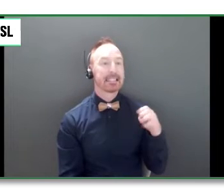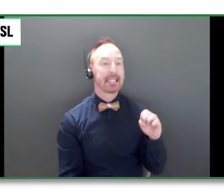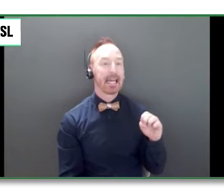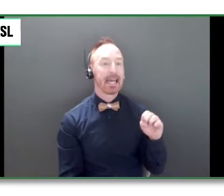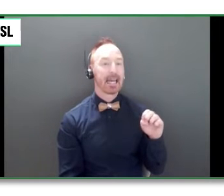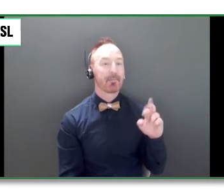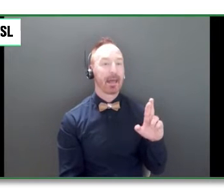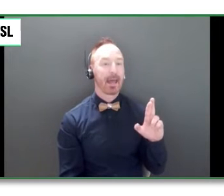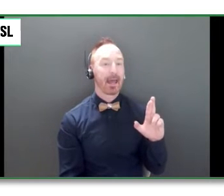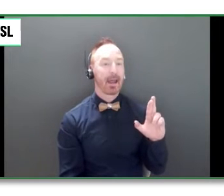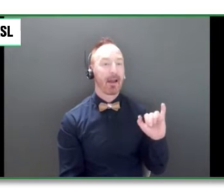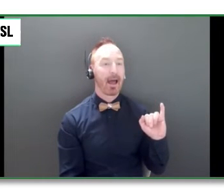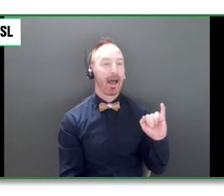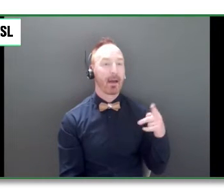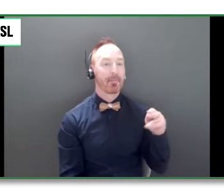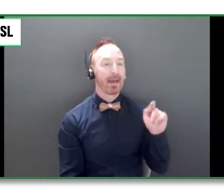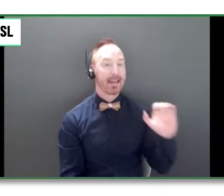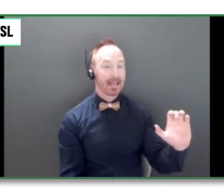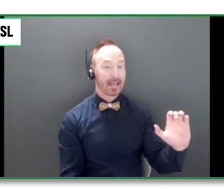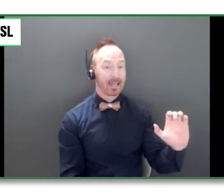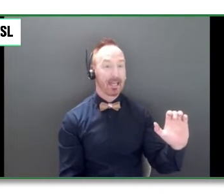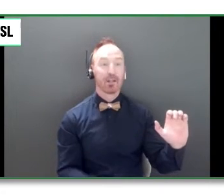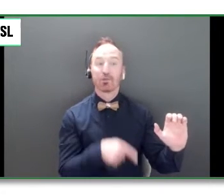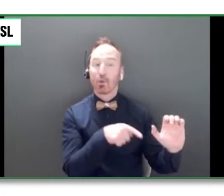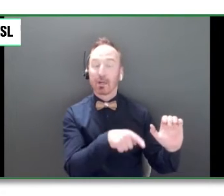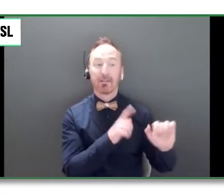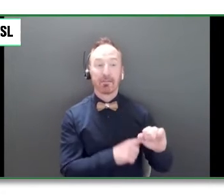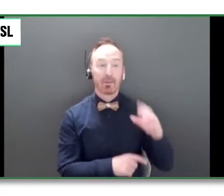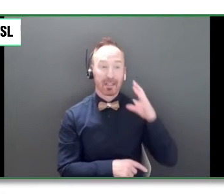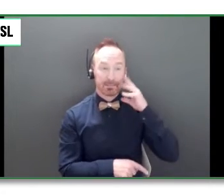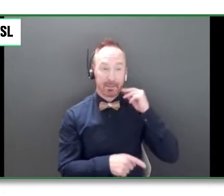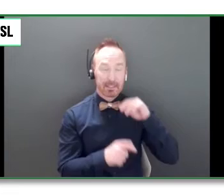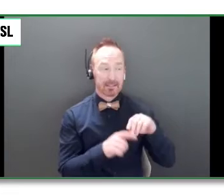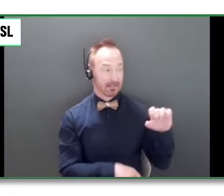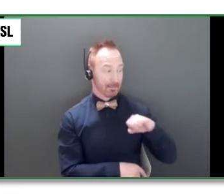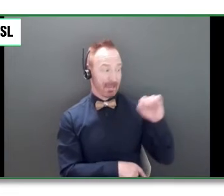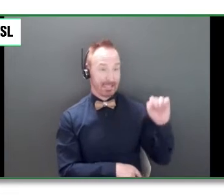everything we've learned throughout the semester. So I asked them to again walk